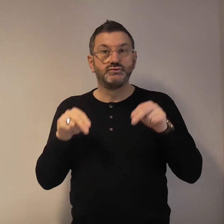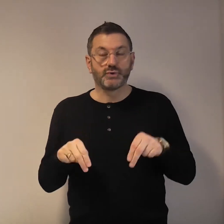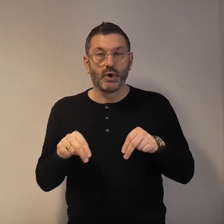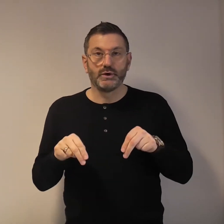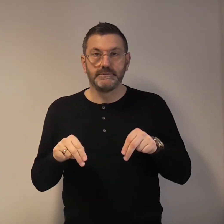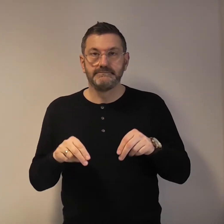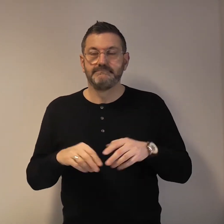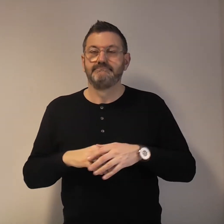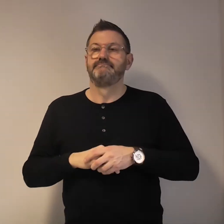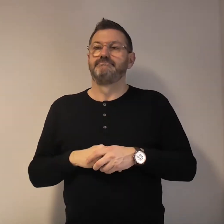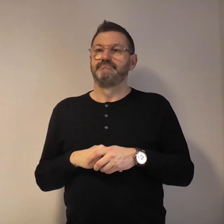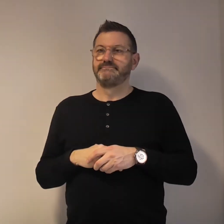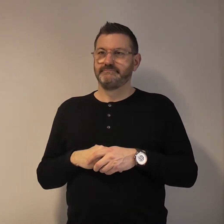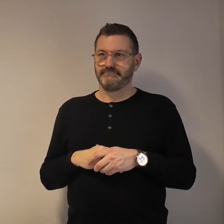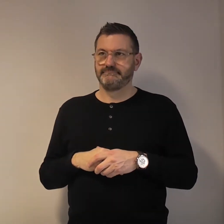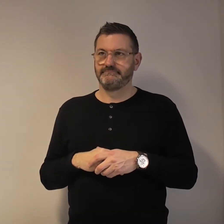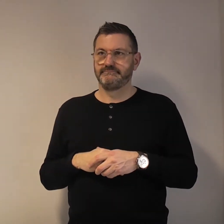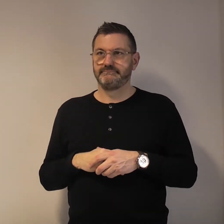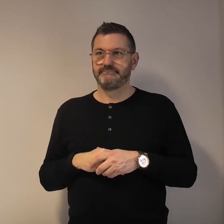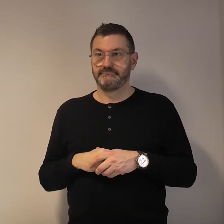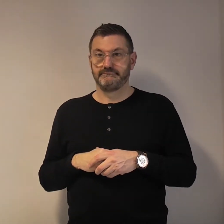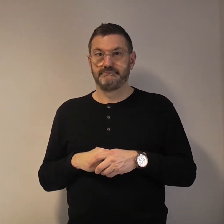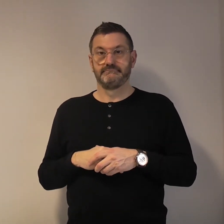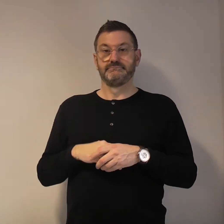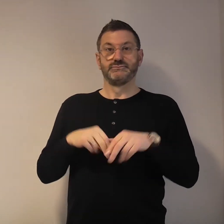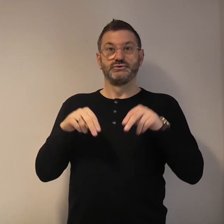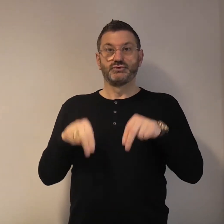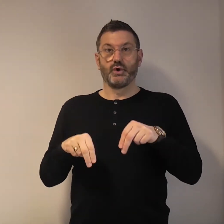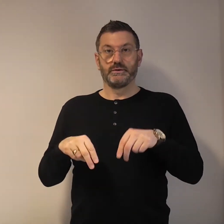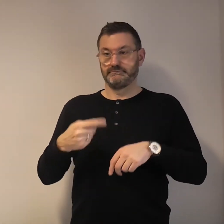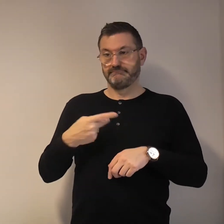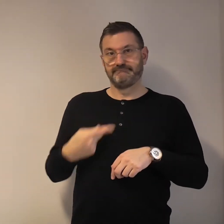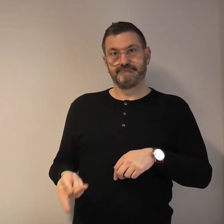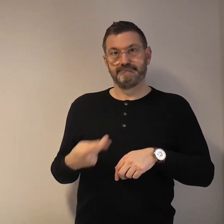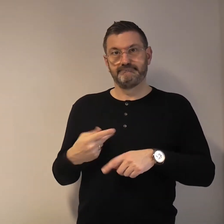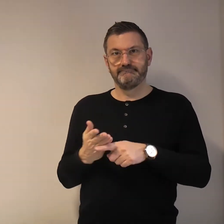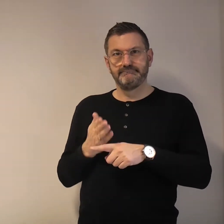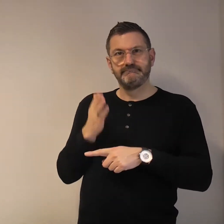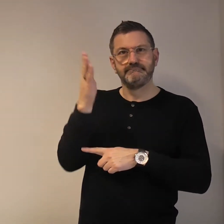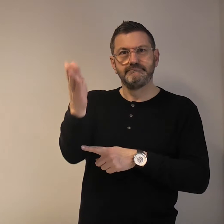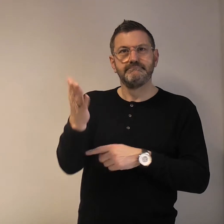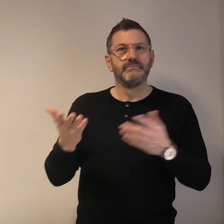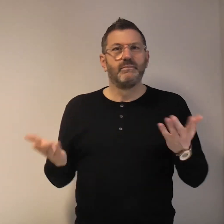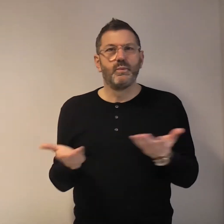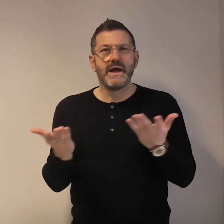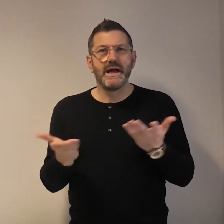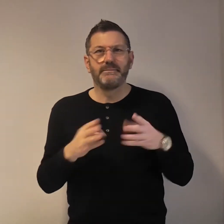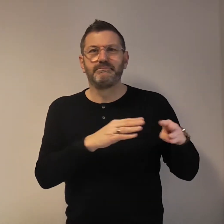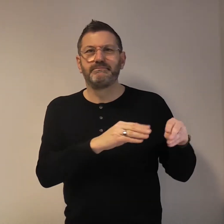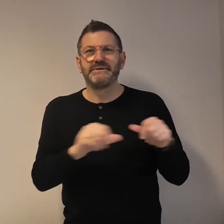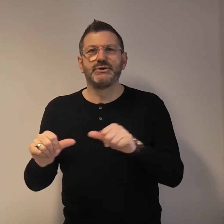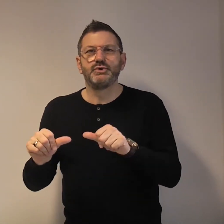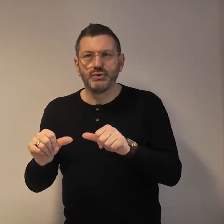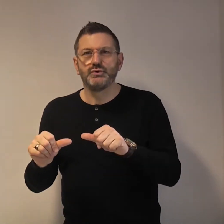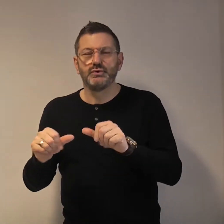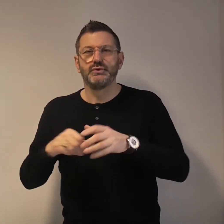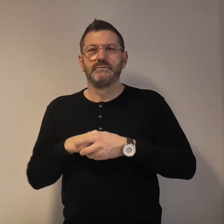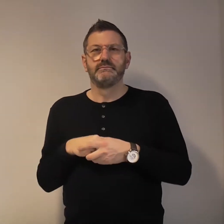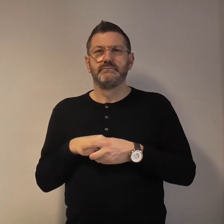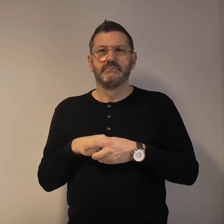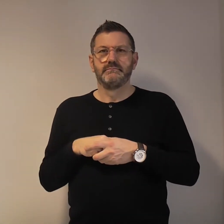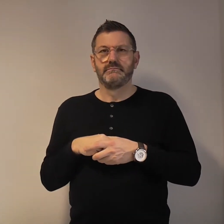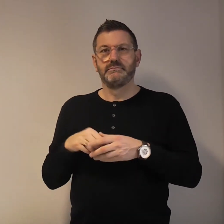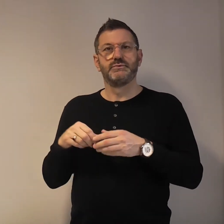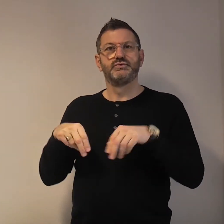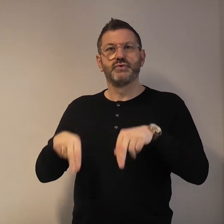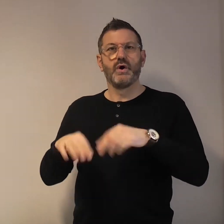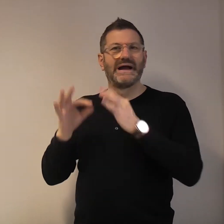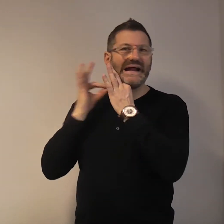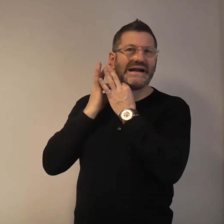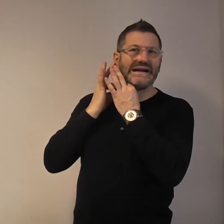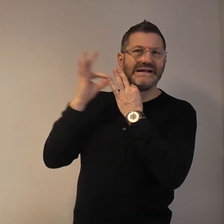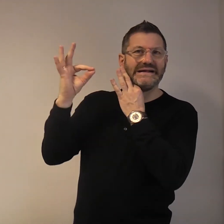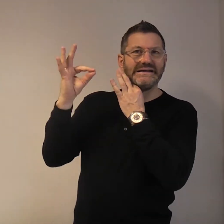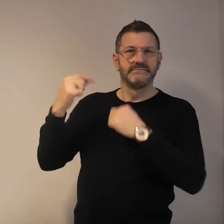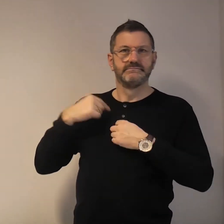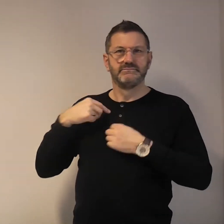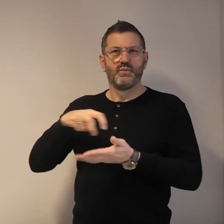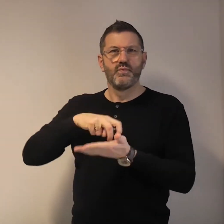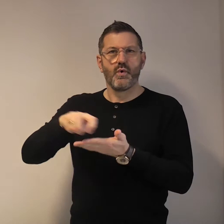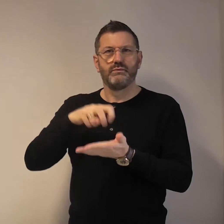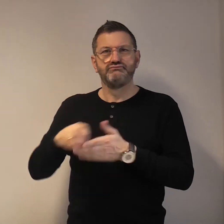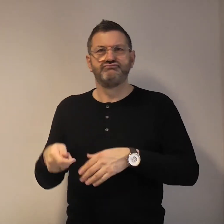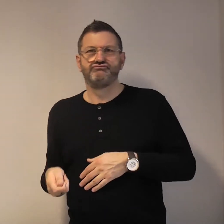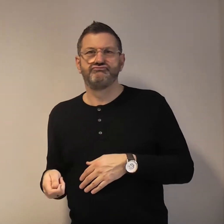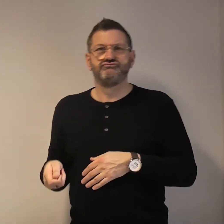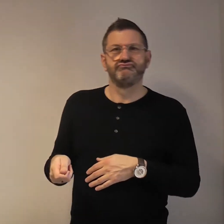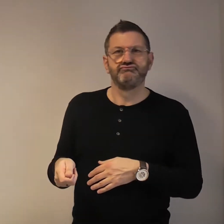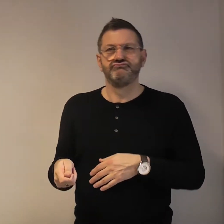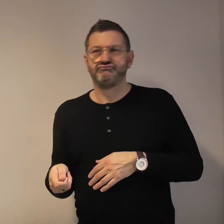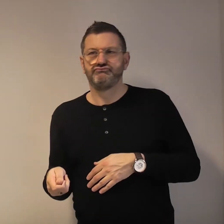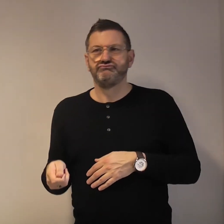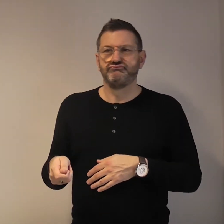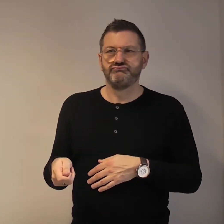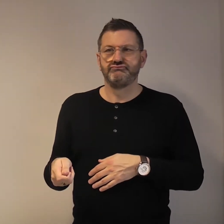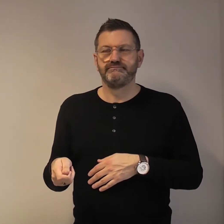Dog. Dog both went where? Beach. Gog lead, walk